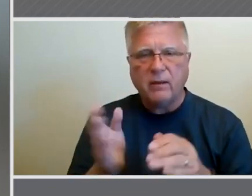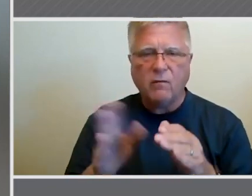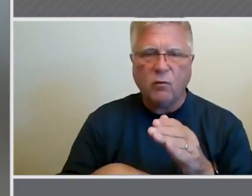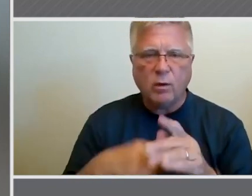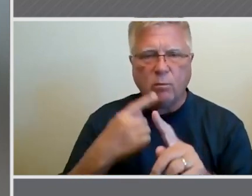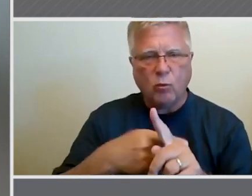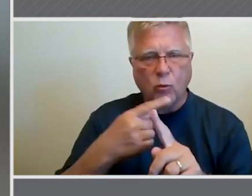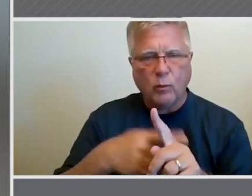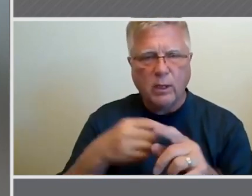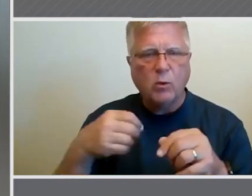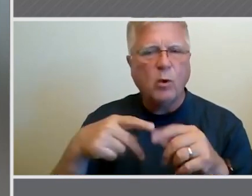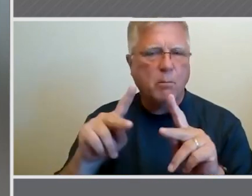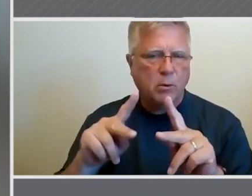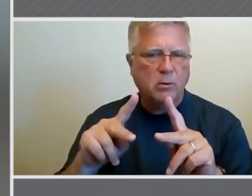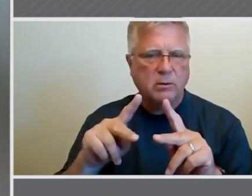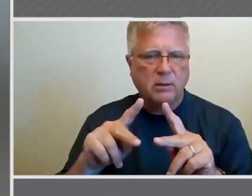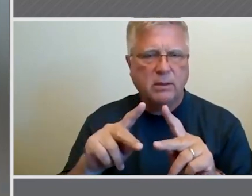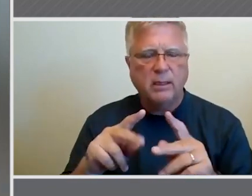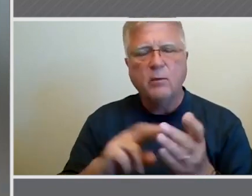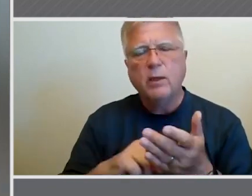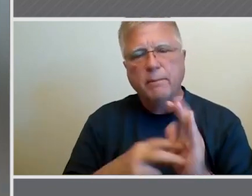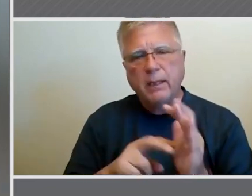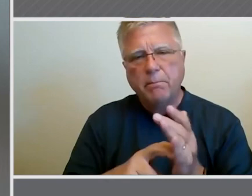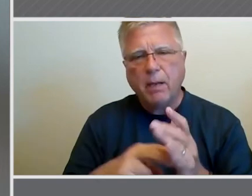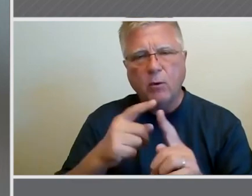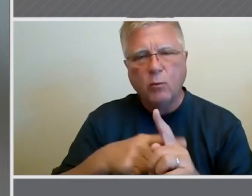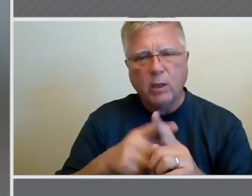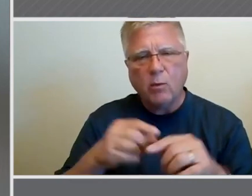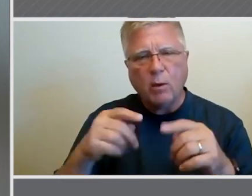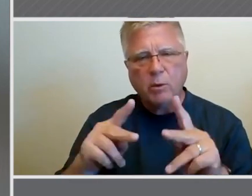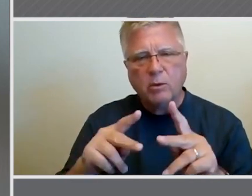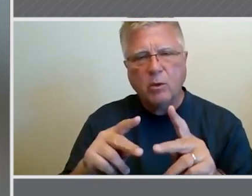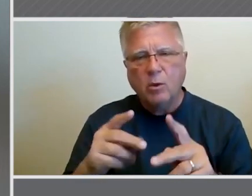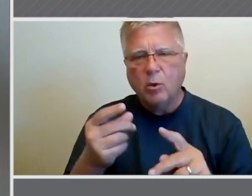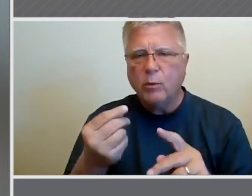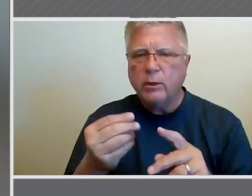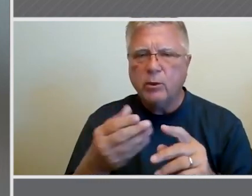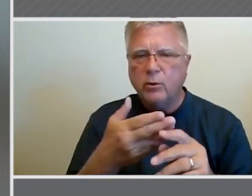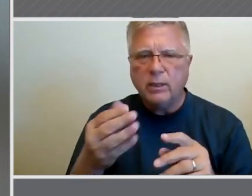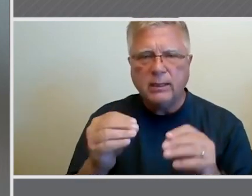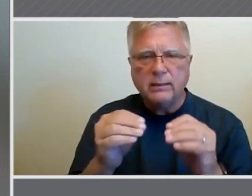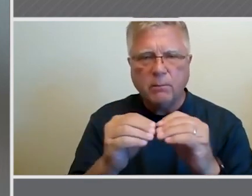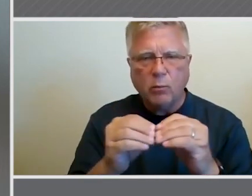And by doing rental opportunities we can do things more at scale so trying to chip away